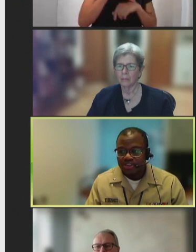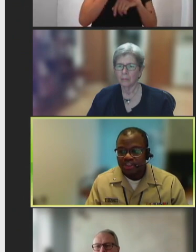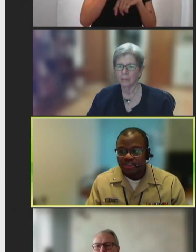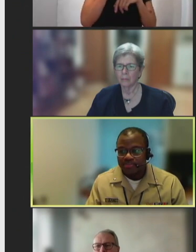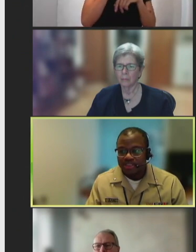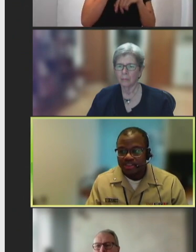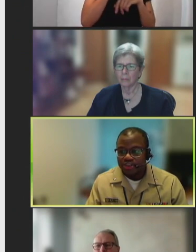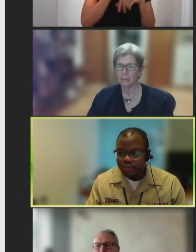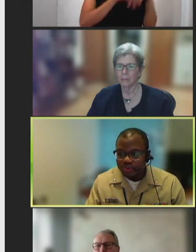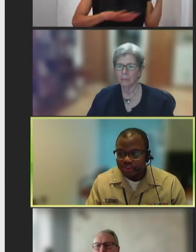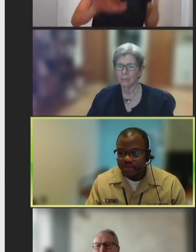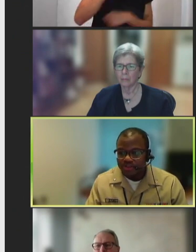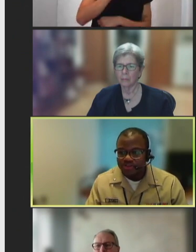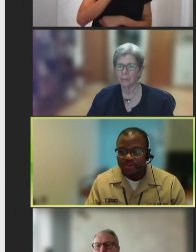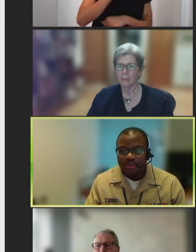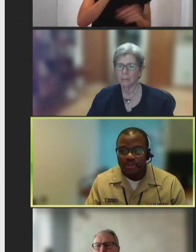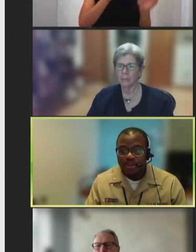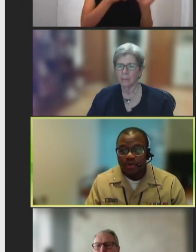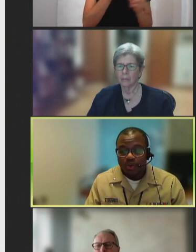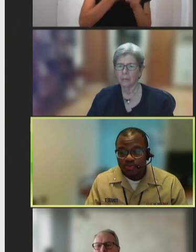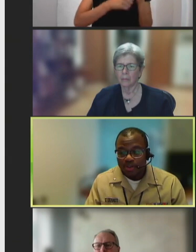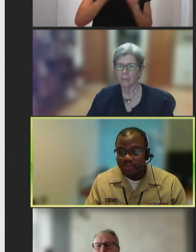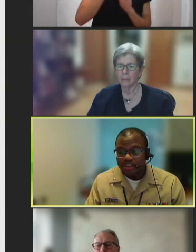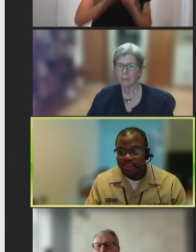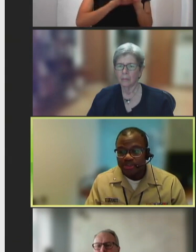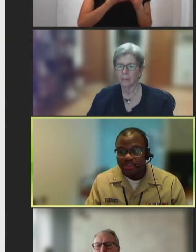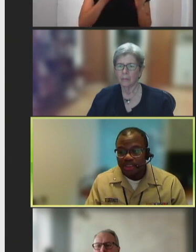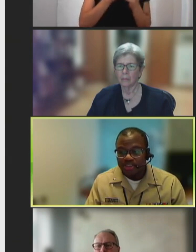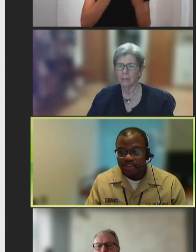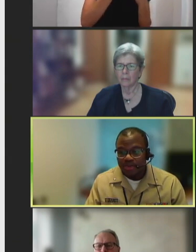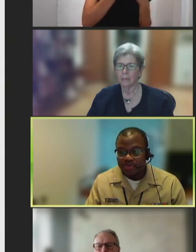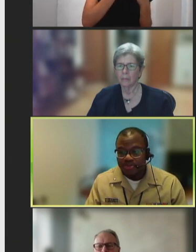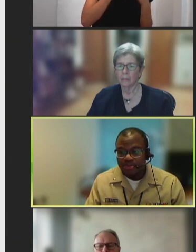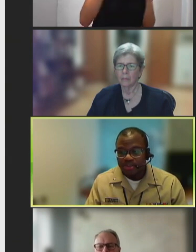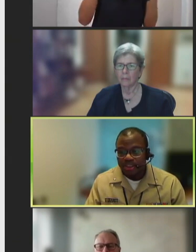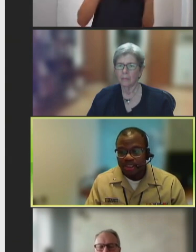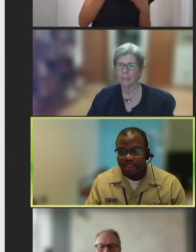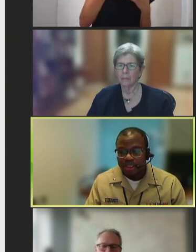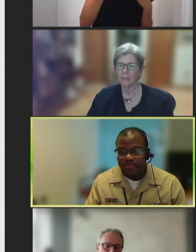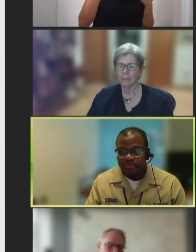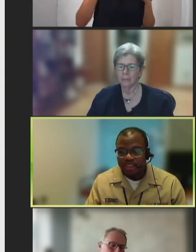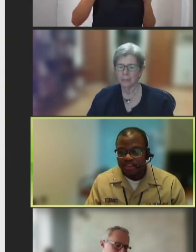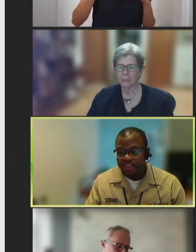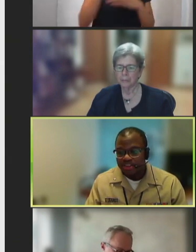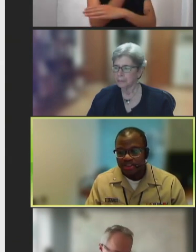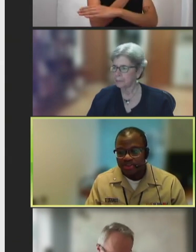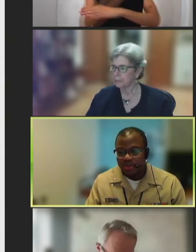shaded based on two scales, one representing TB case counts -- that gets to the darker